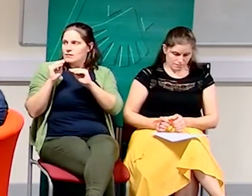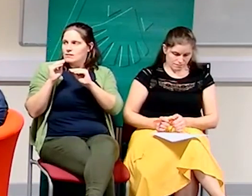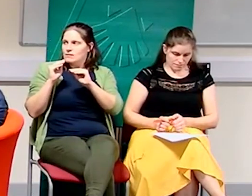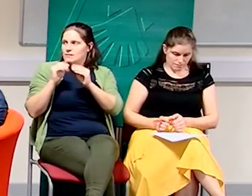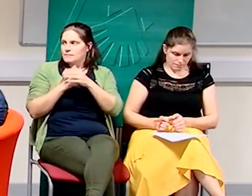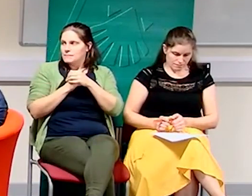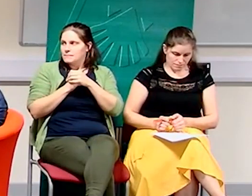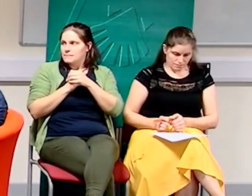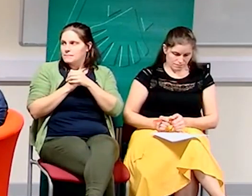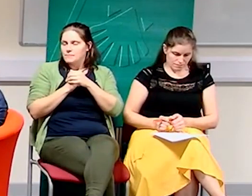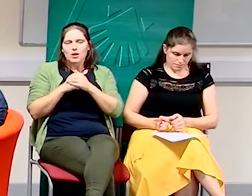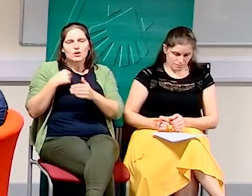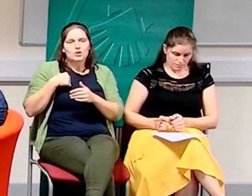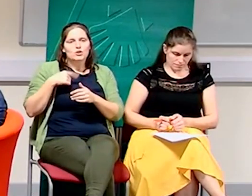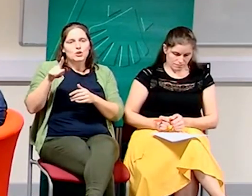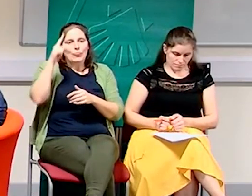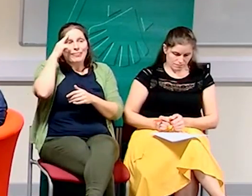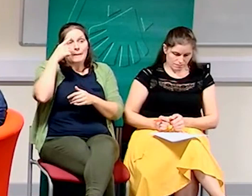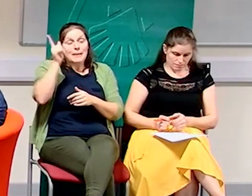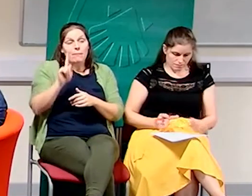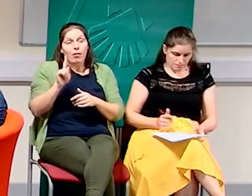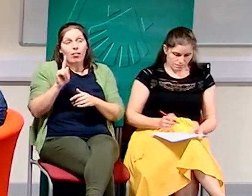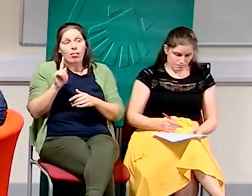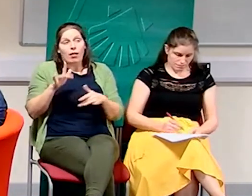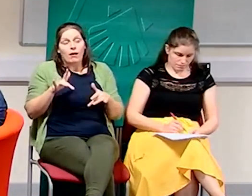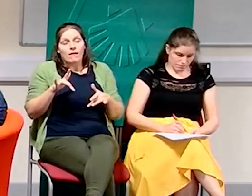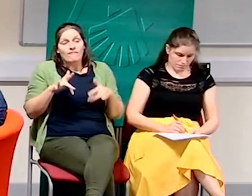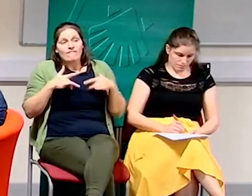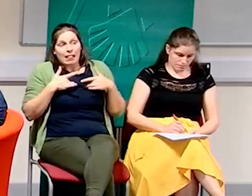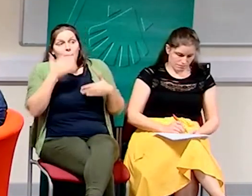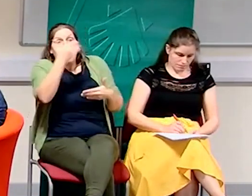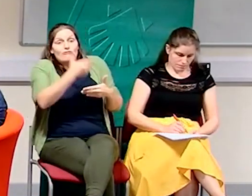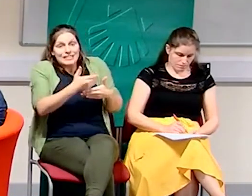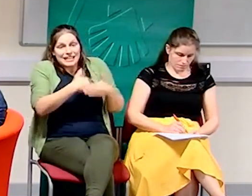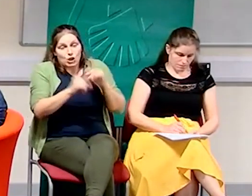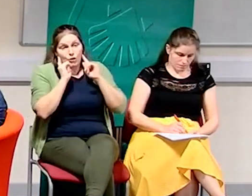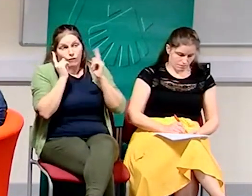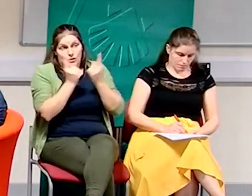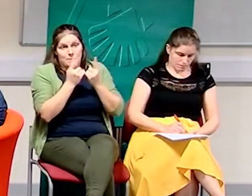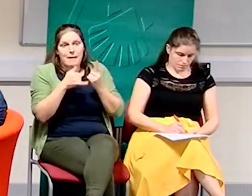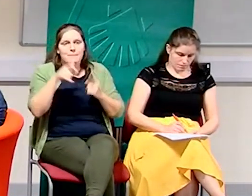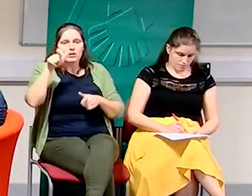to coming to University to joining University from uh students who might have a disability for